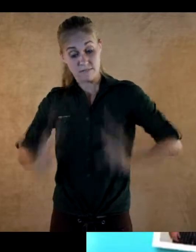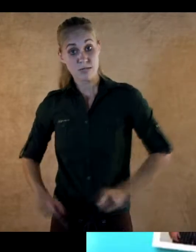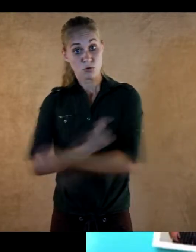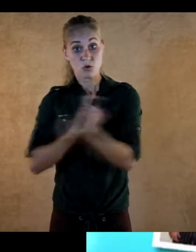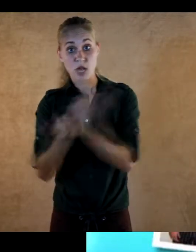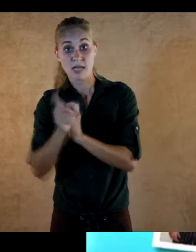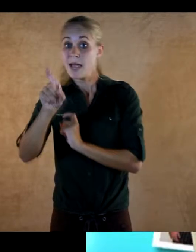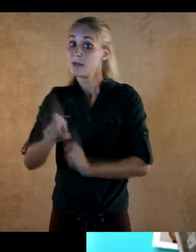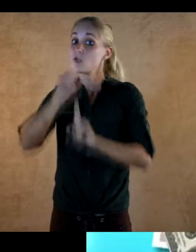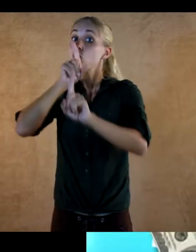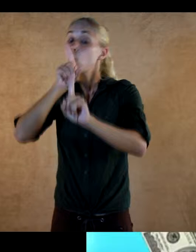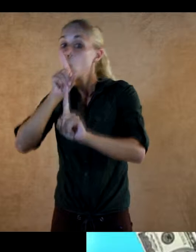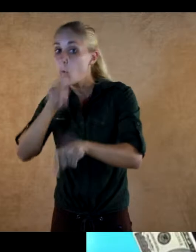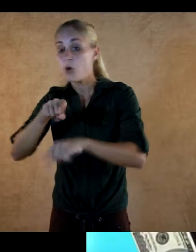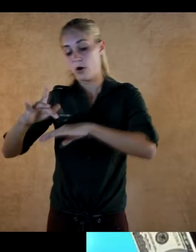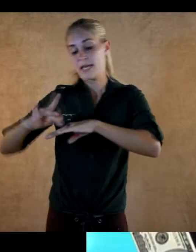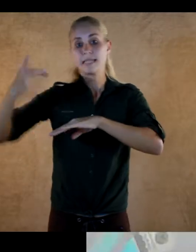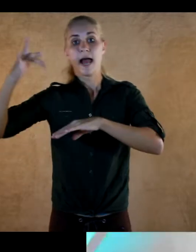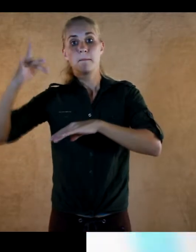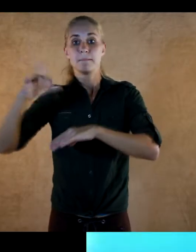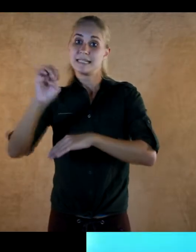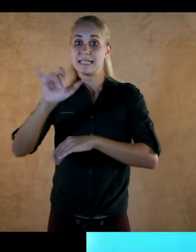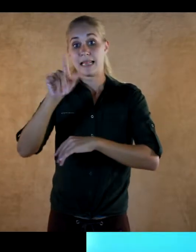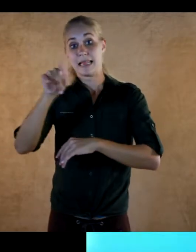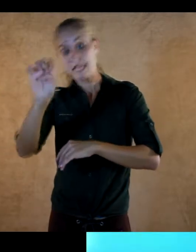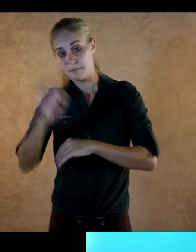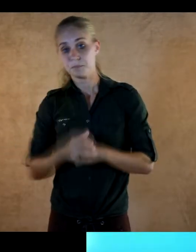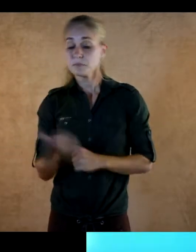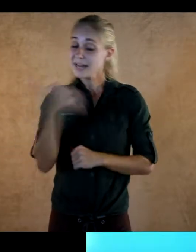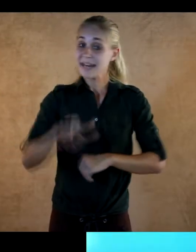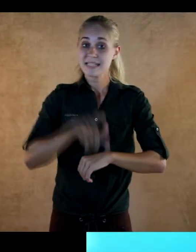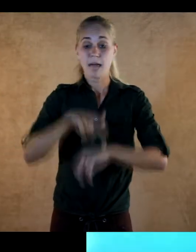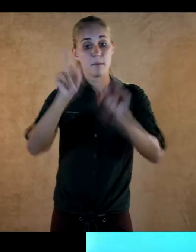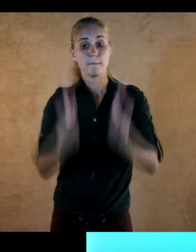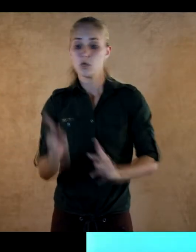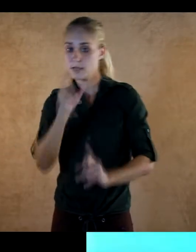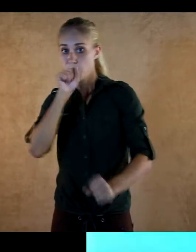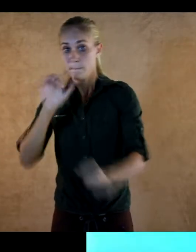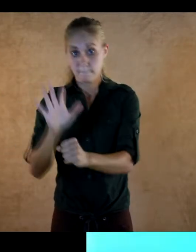have them order a Party Pack or a Diamond Elite Kit. Every time a new customer or member commits to a purchase,